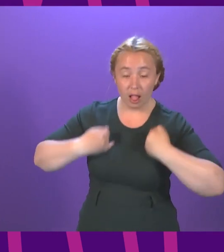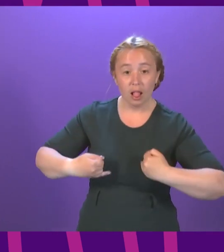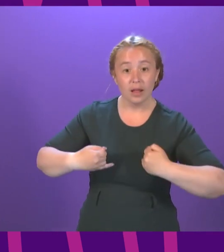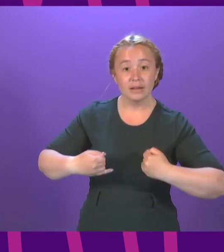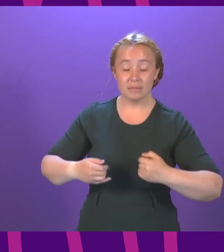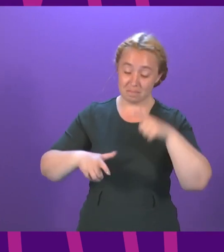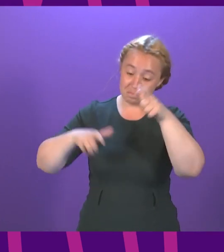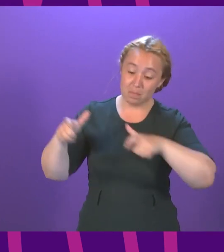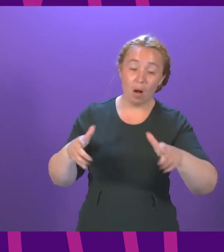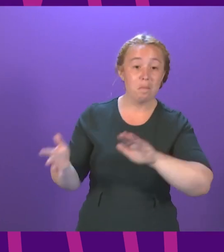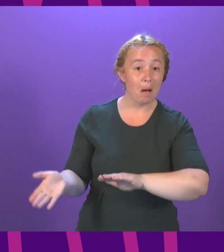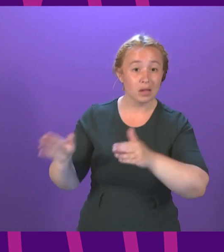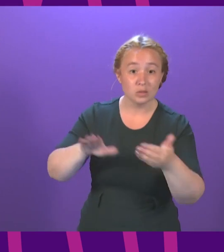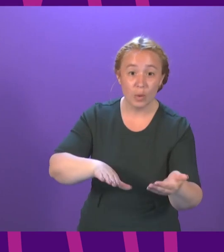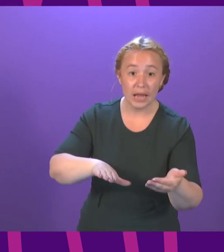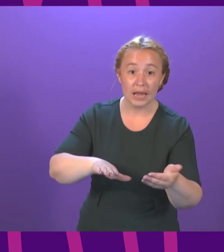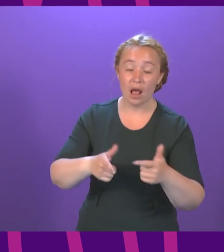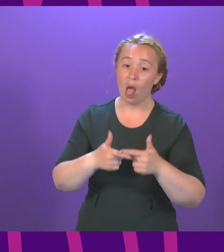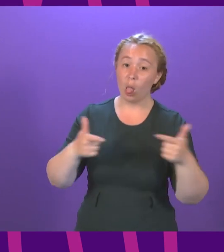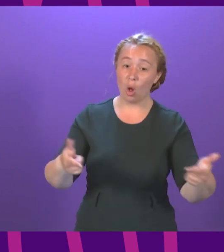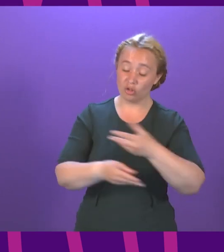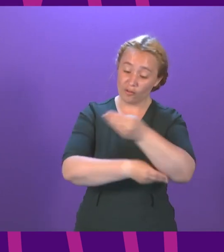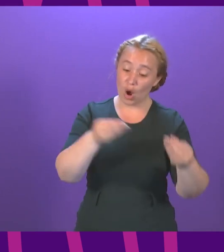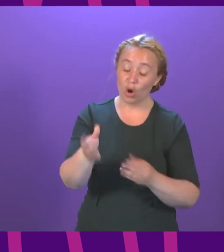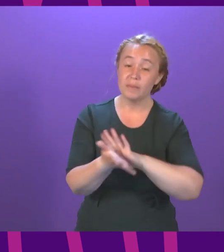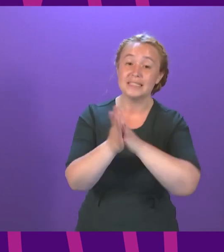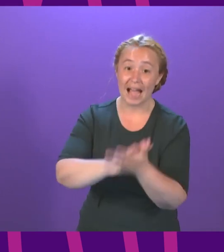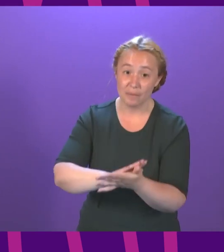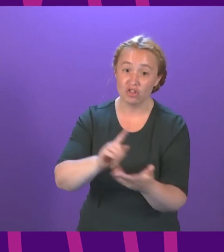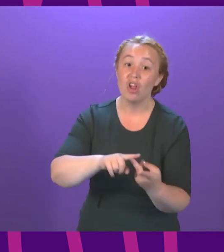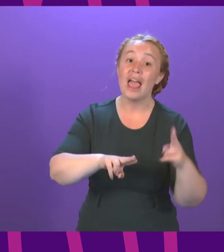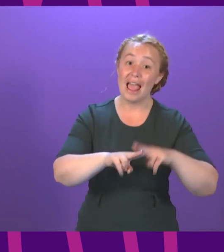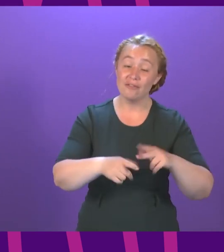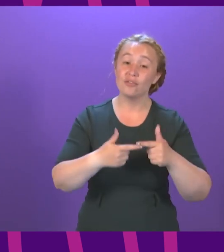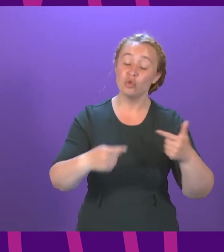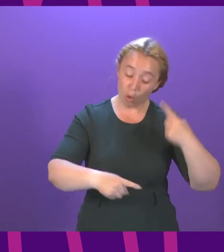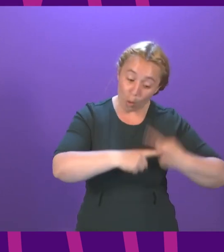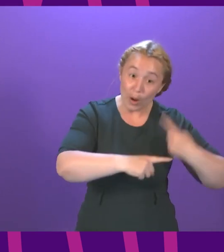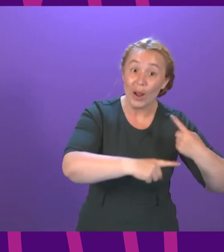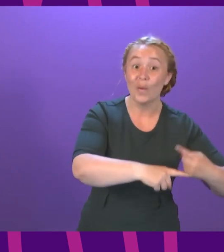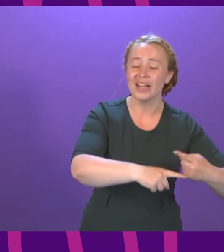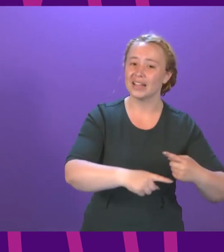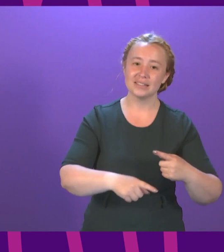dying and more damage to our economy and society in the longer term. Therefore, a gradual, steady,